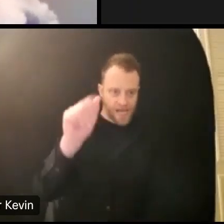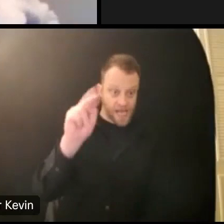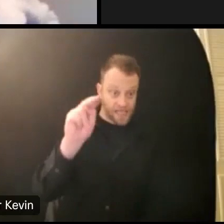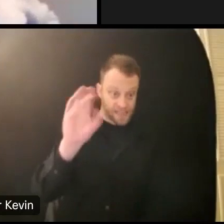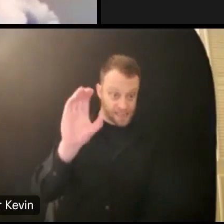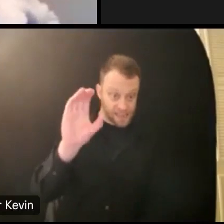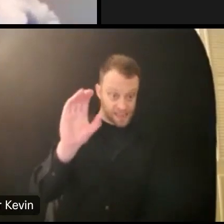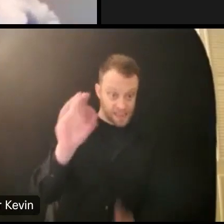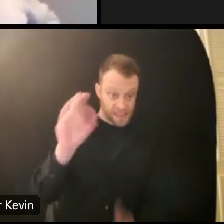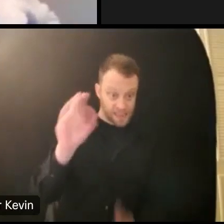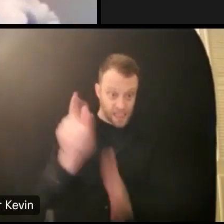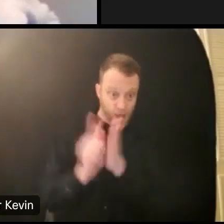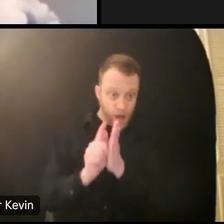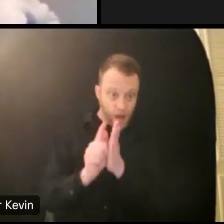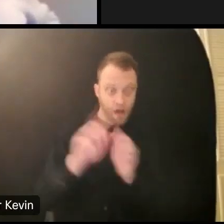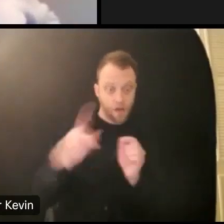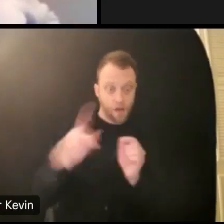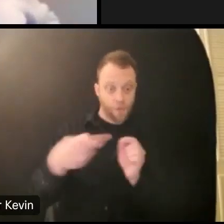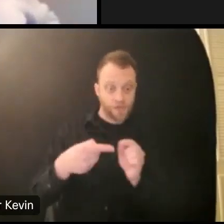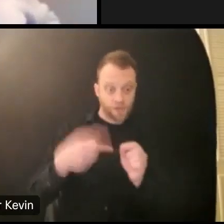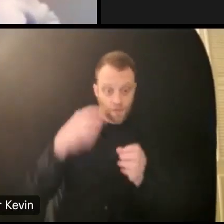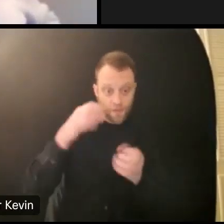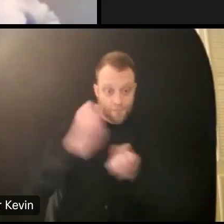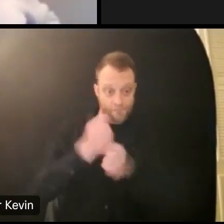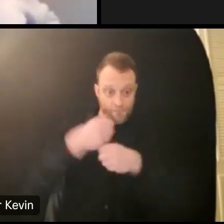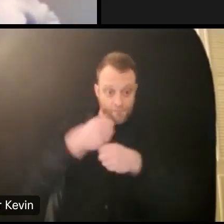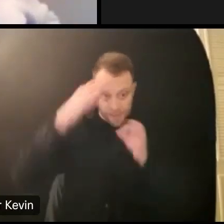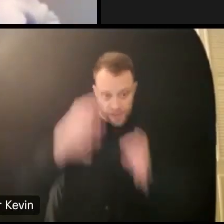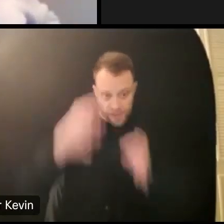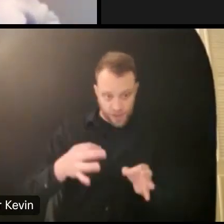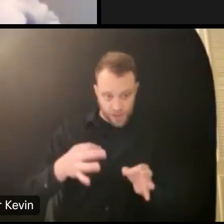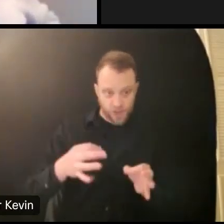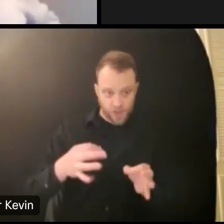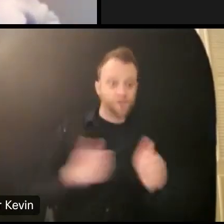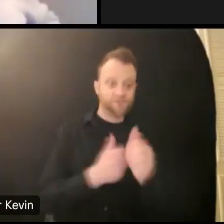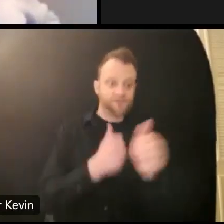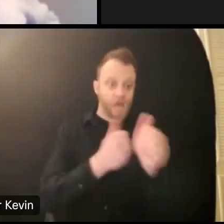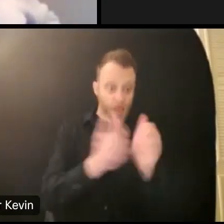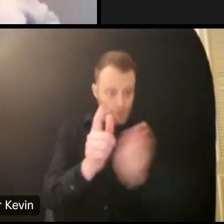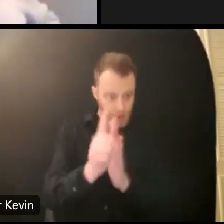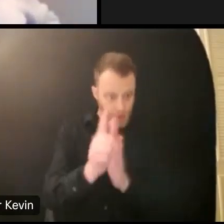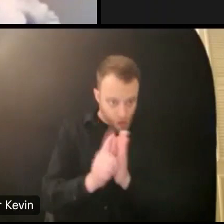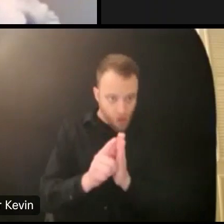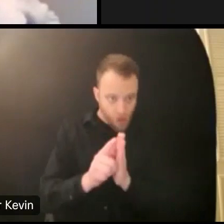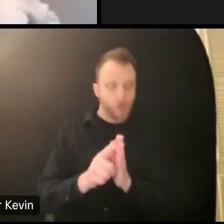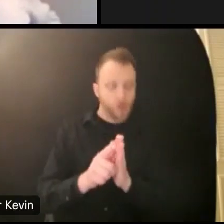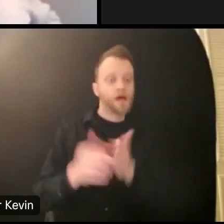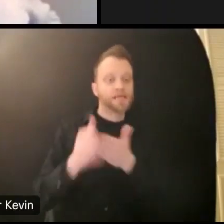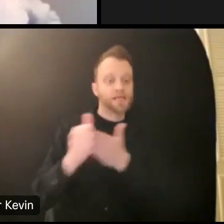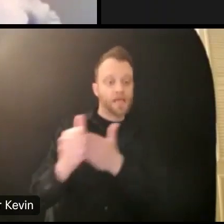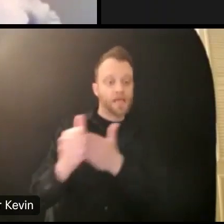doing it in accordance with the regulations and guidance from our office and you can be assured